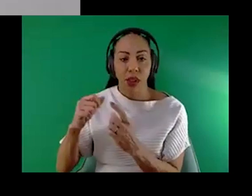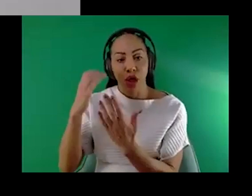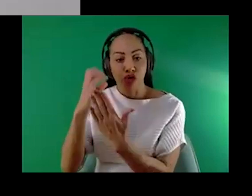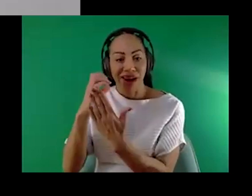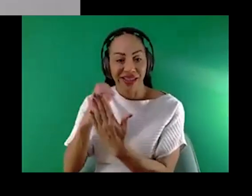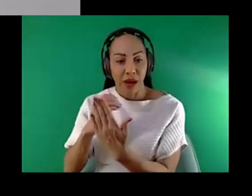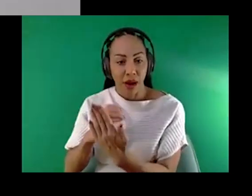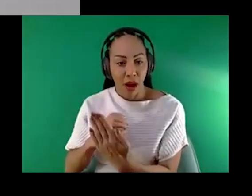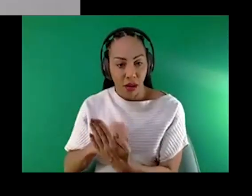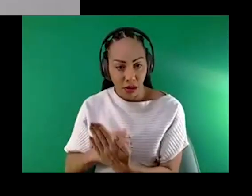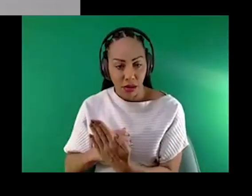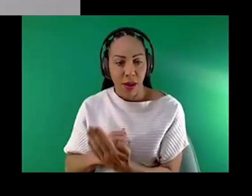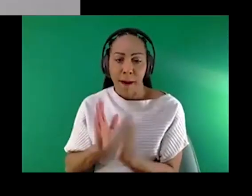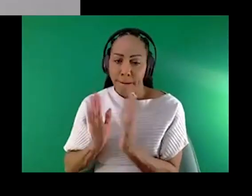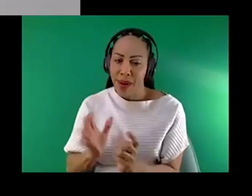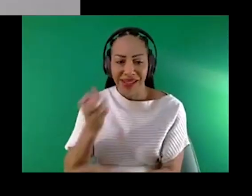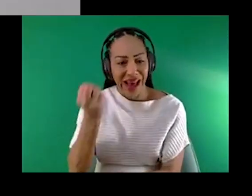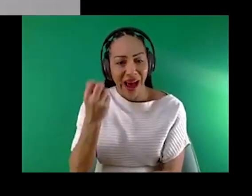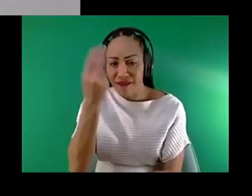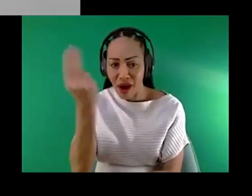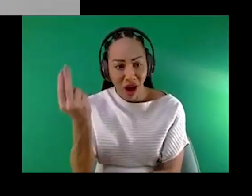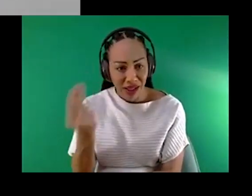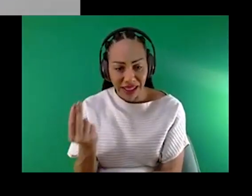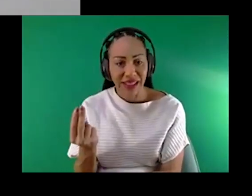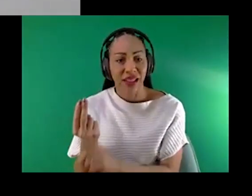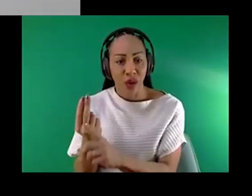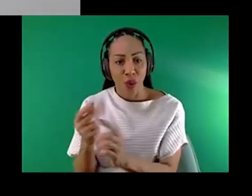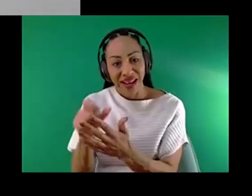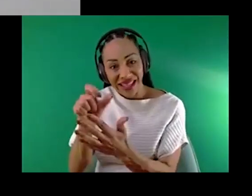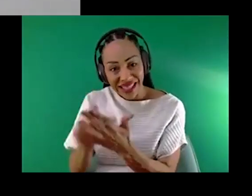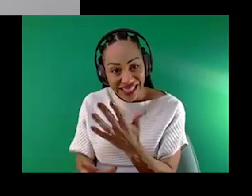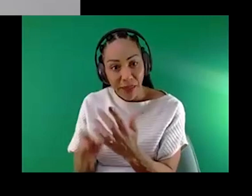presence of artists with a disability because that is the very core of a